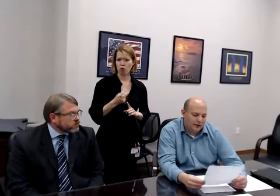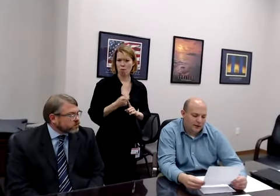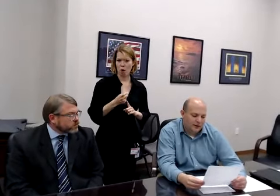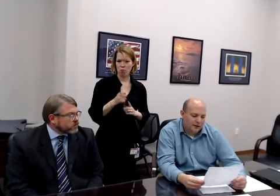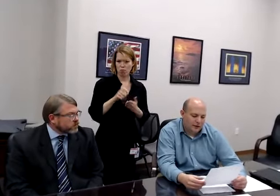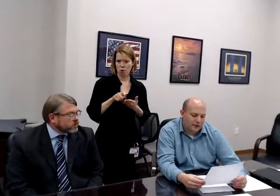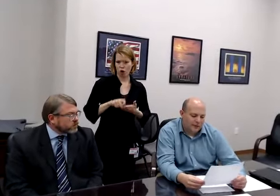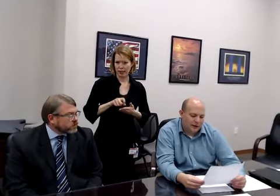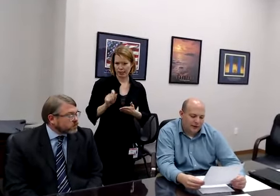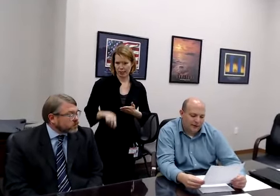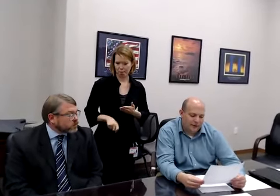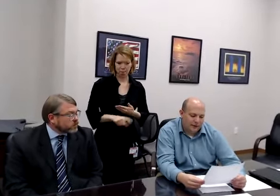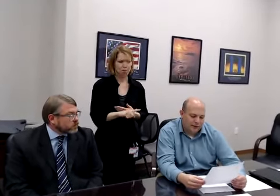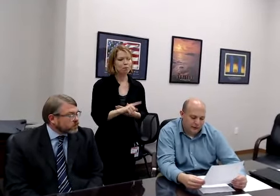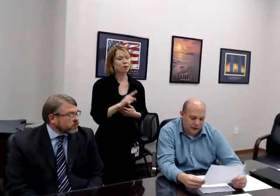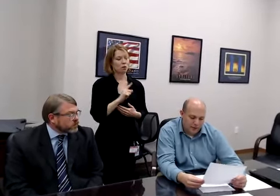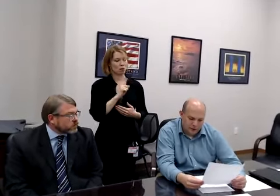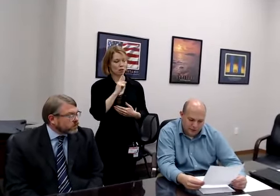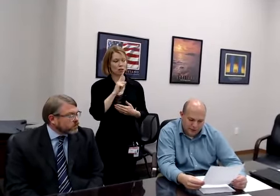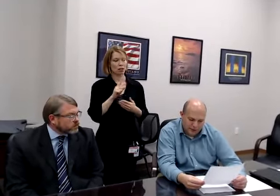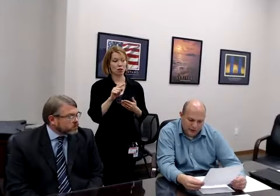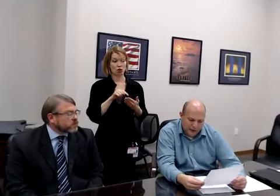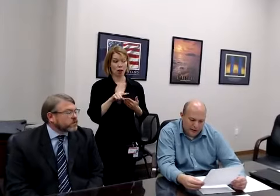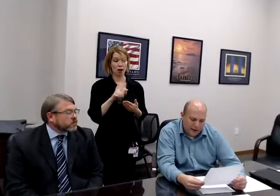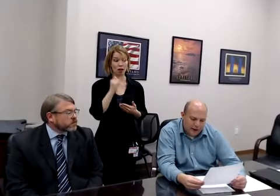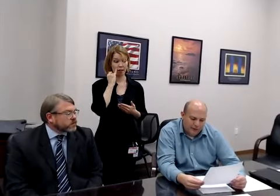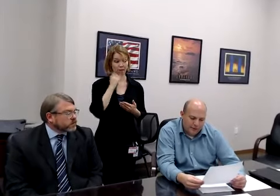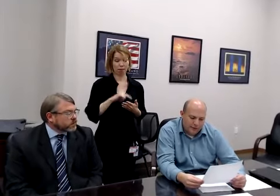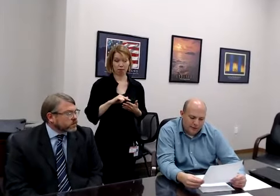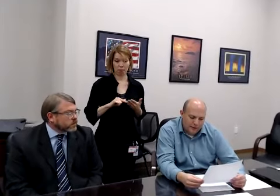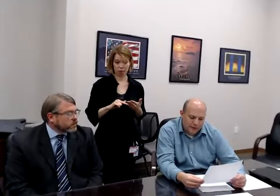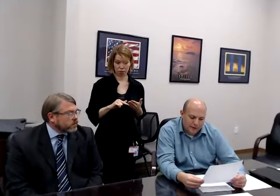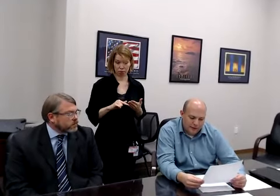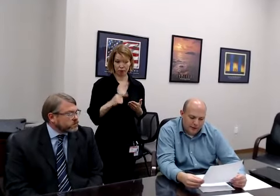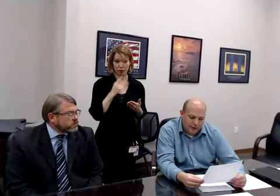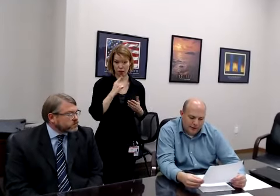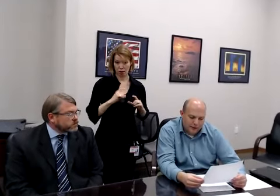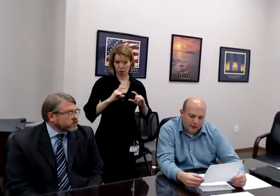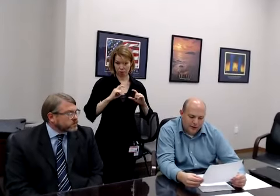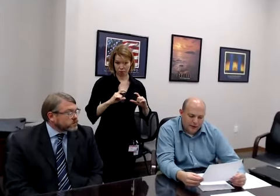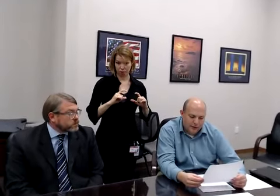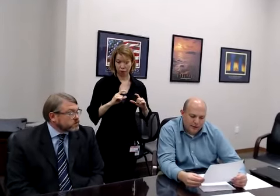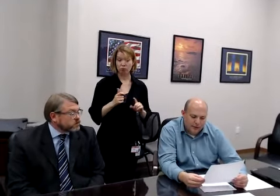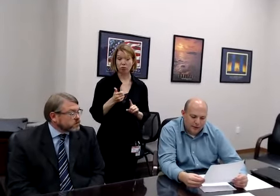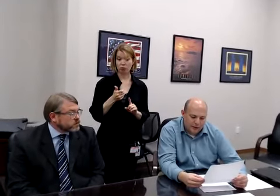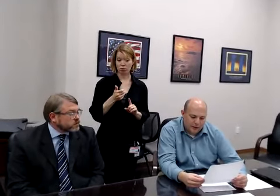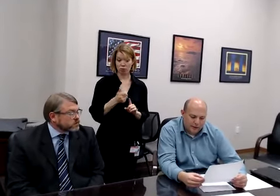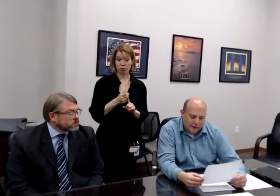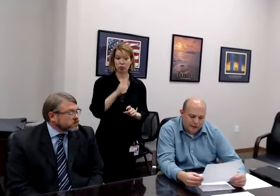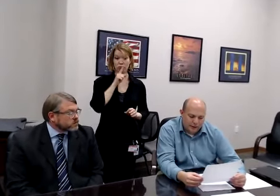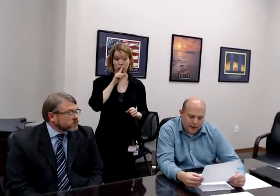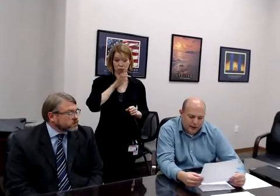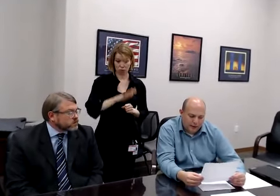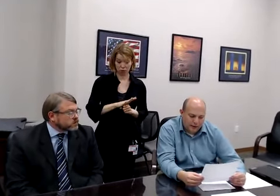It says check this box if the following statement is true: I have a qualifying disability under the Americans with Disabilities Act